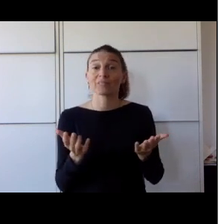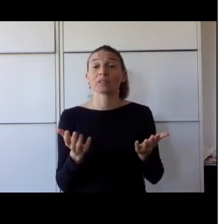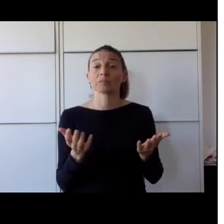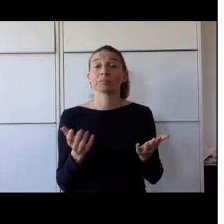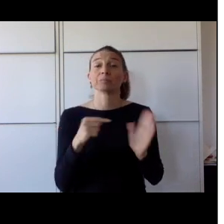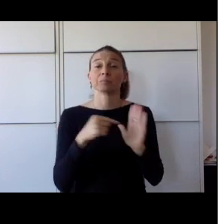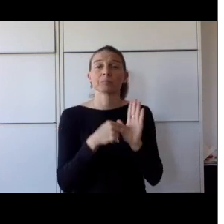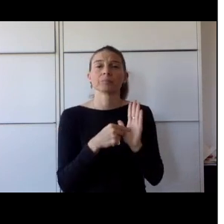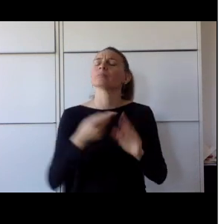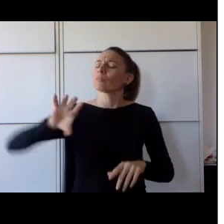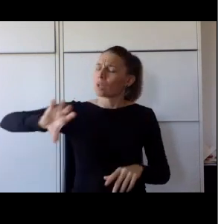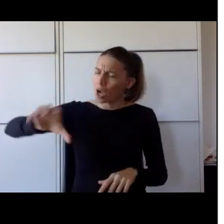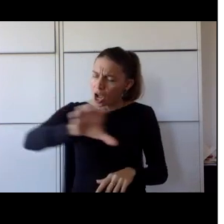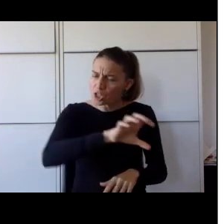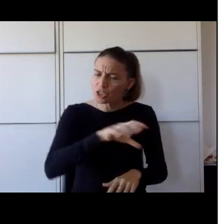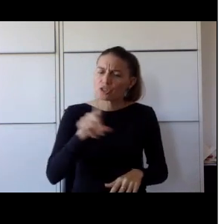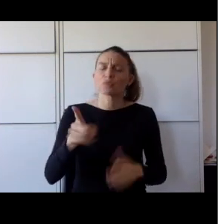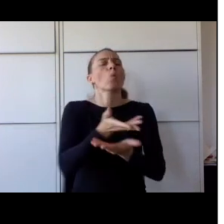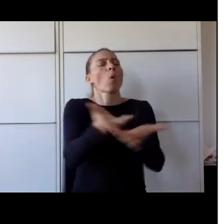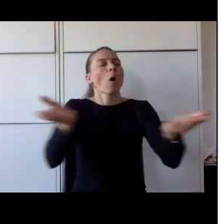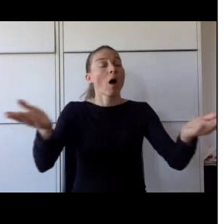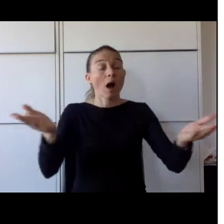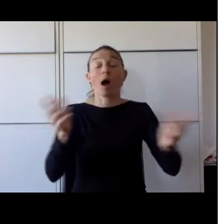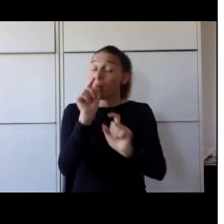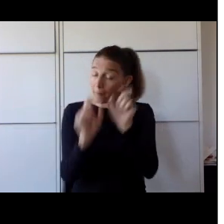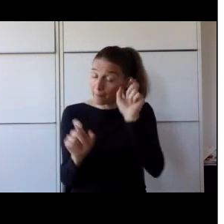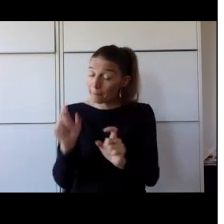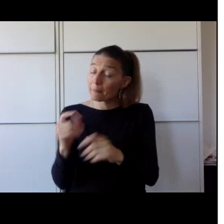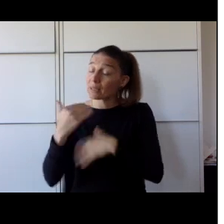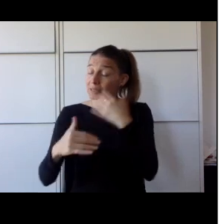including persons with disabilities have access to emergency services